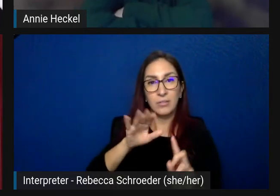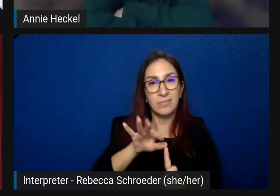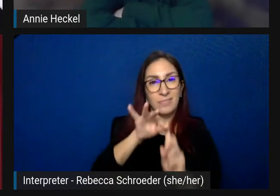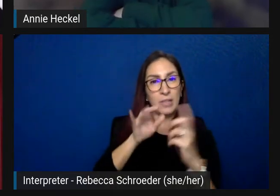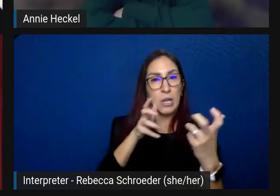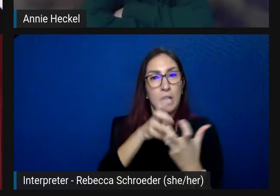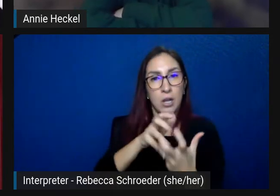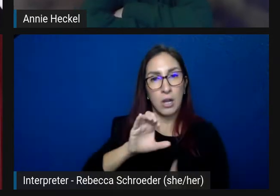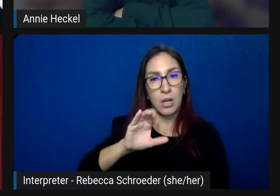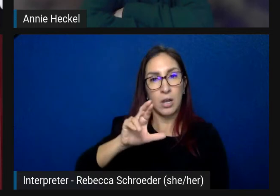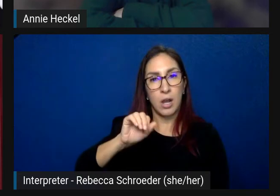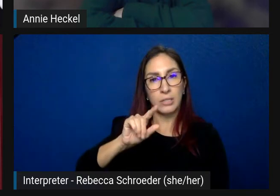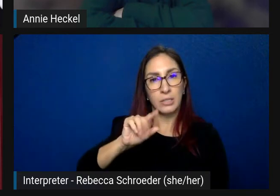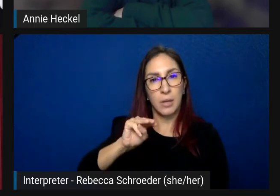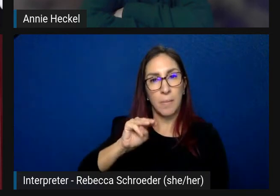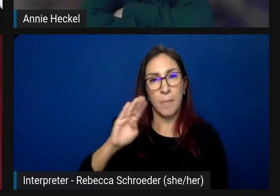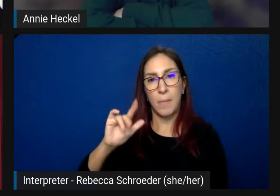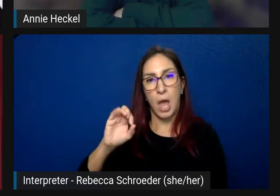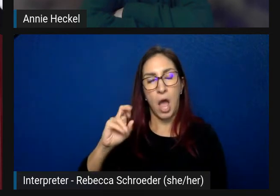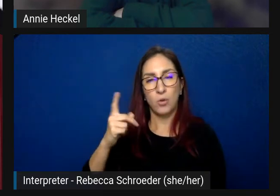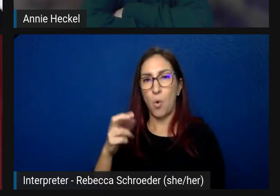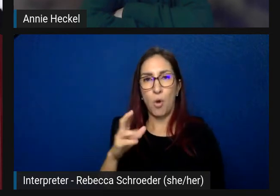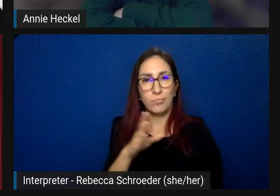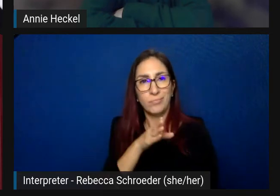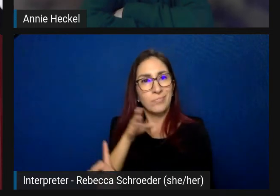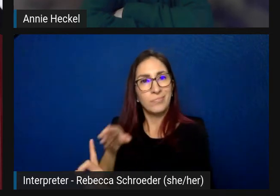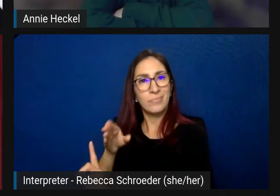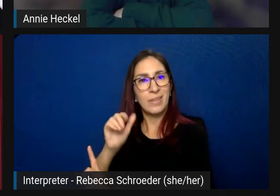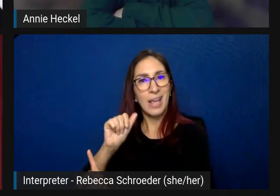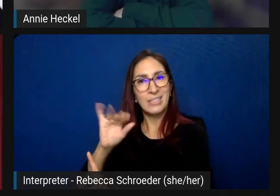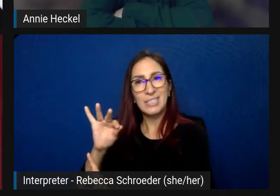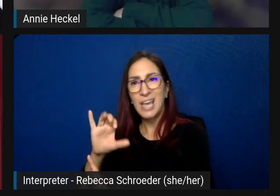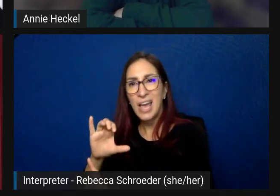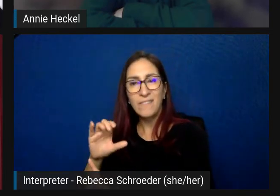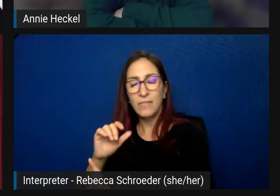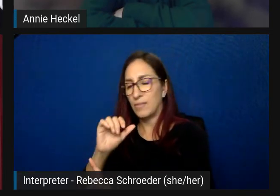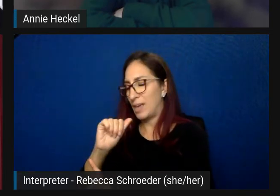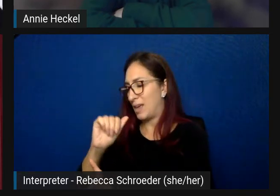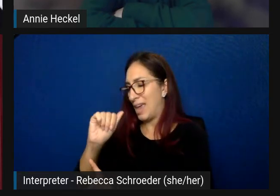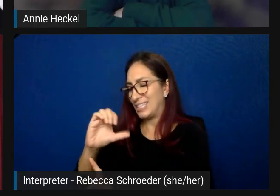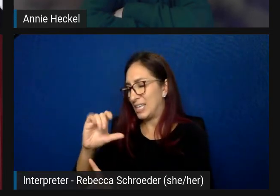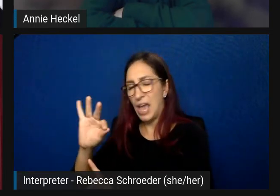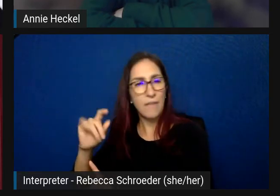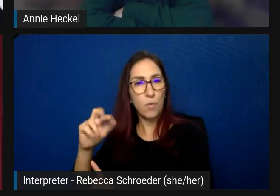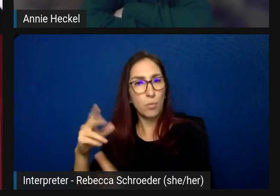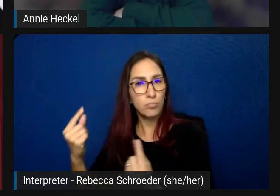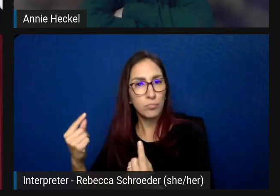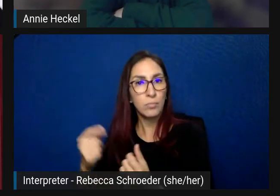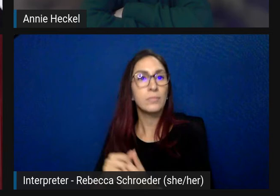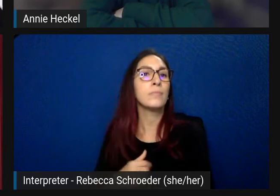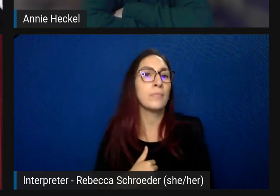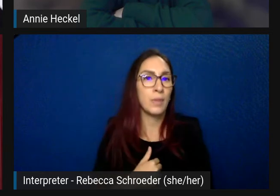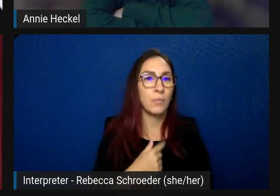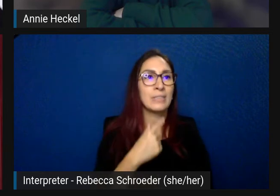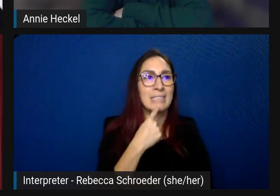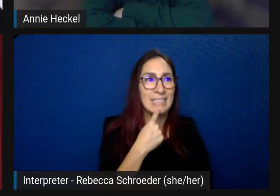How do you approach that? I would say that yes the block stuff in in WordPress 6.1 is going to be huge.